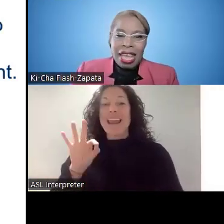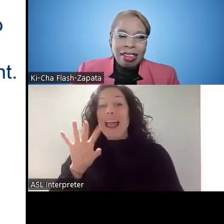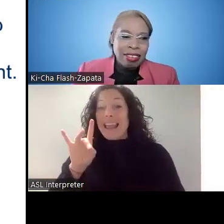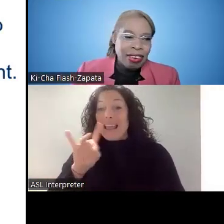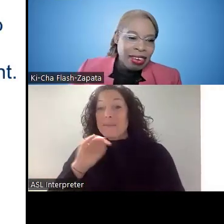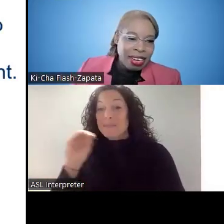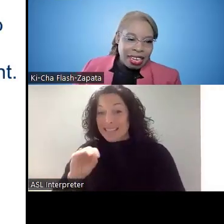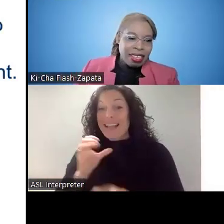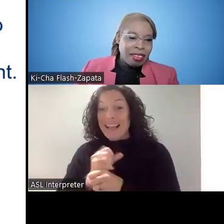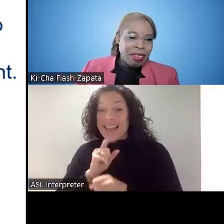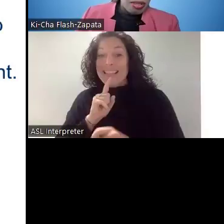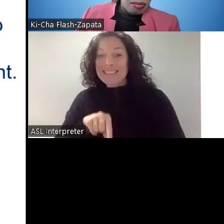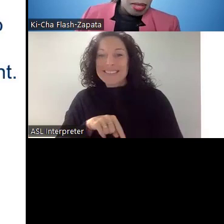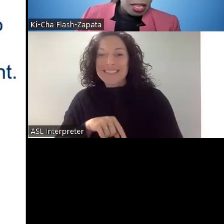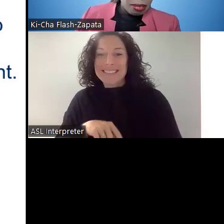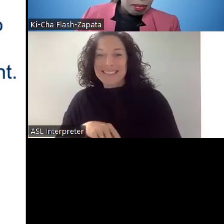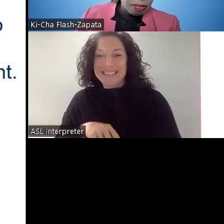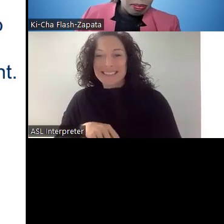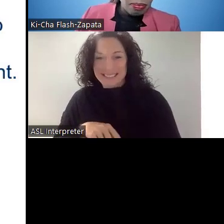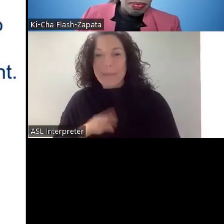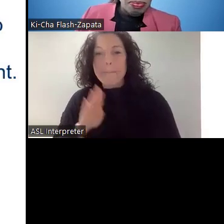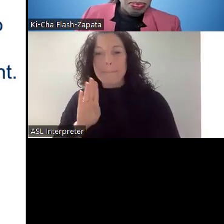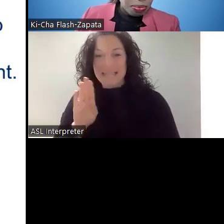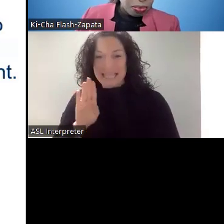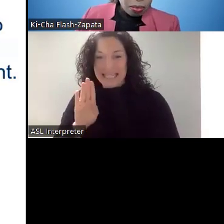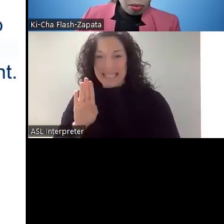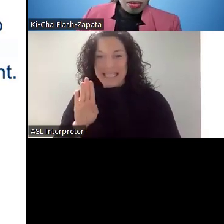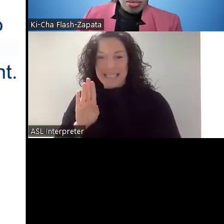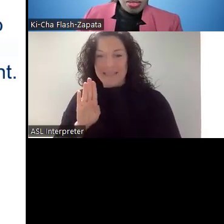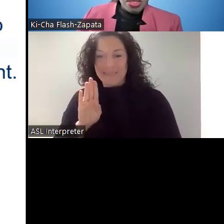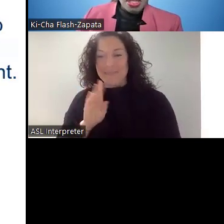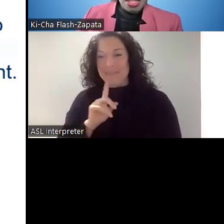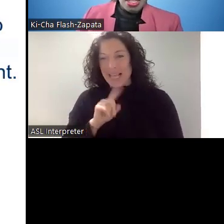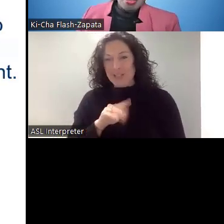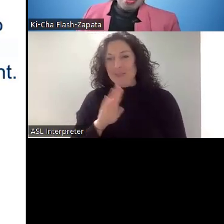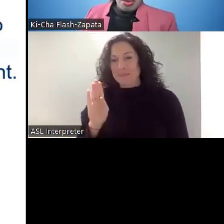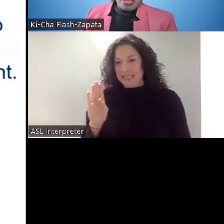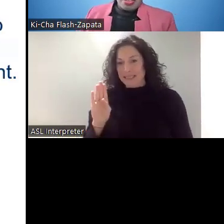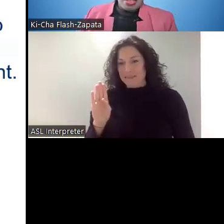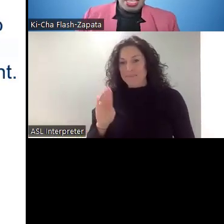The answer is B. Person